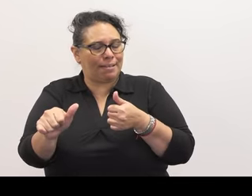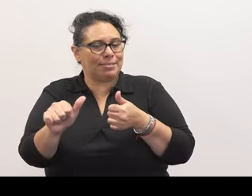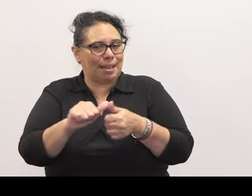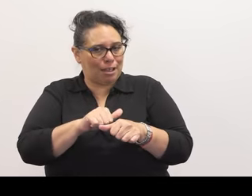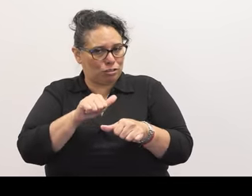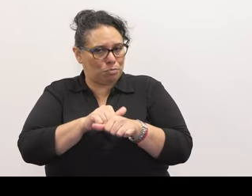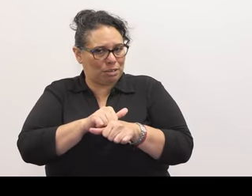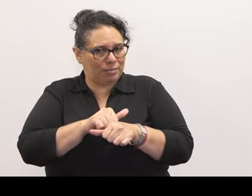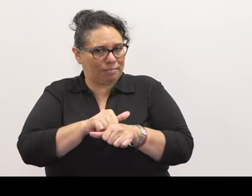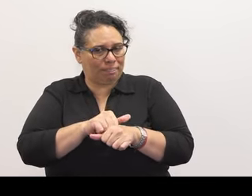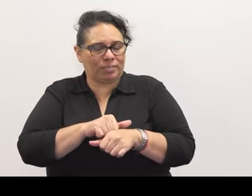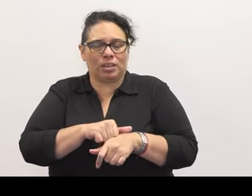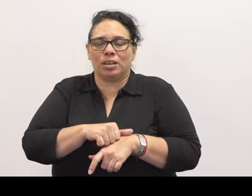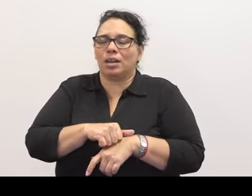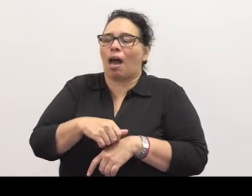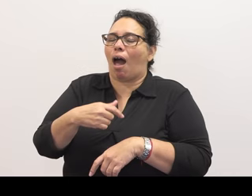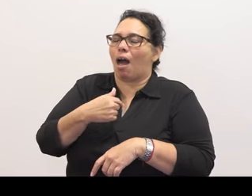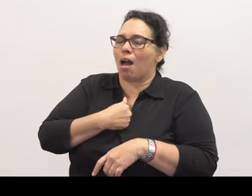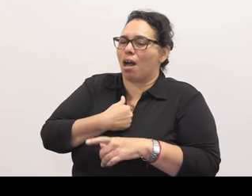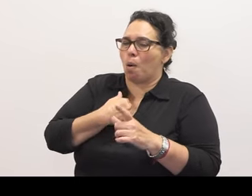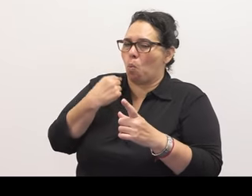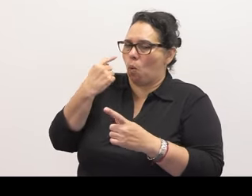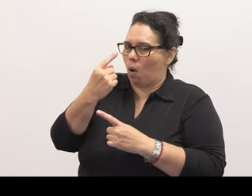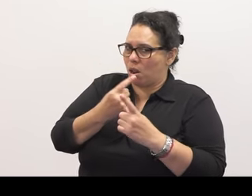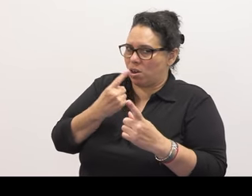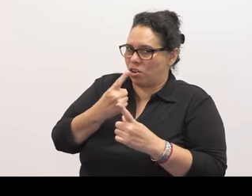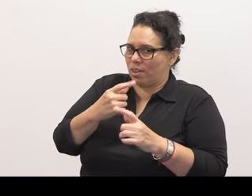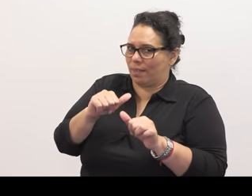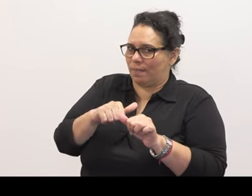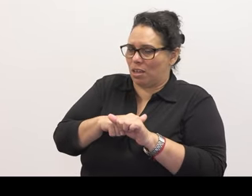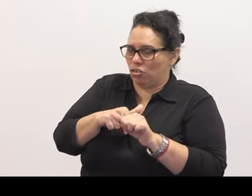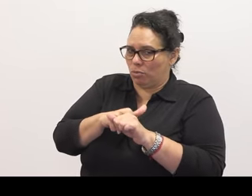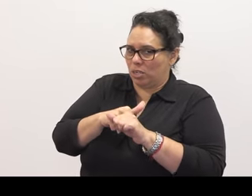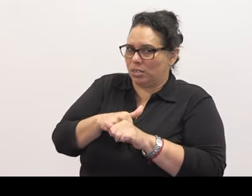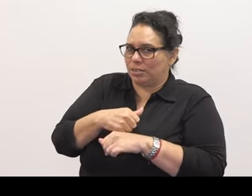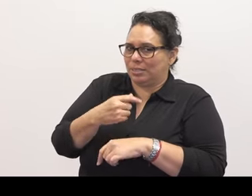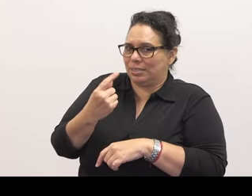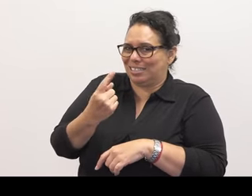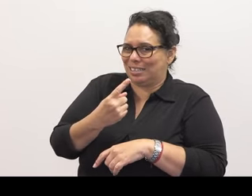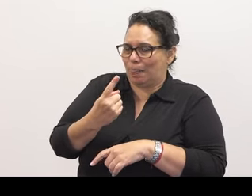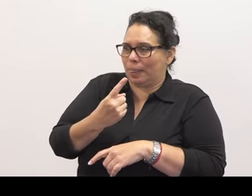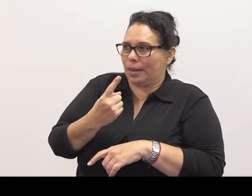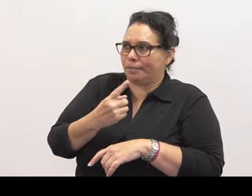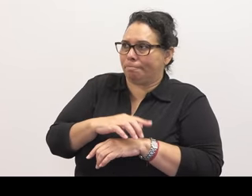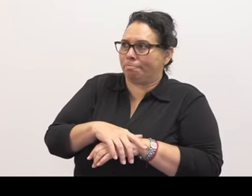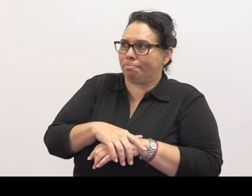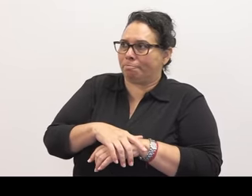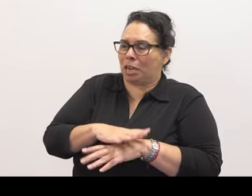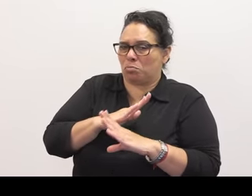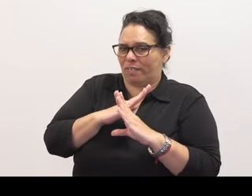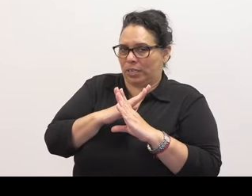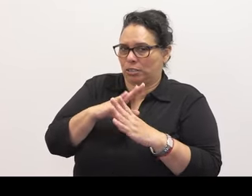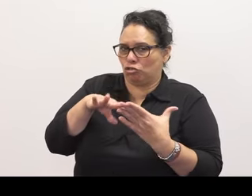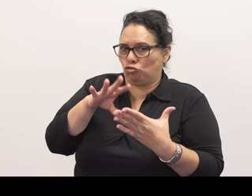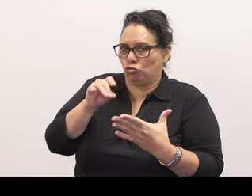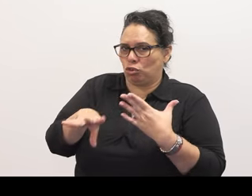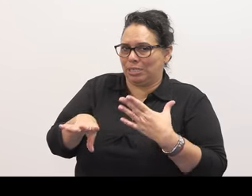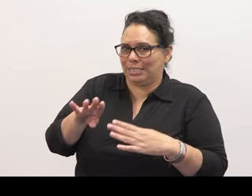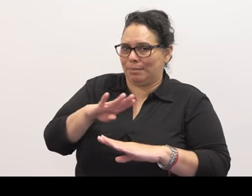[Diana Craighead] Well I'm wondering if algebra is something that keeps students out of meeting that A through G